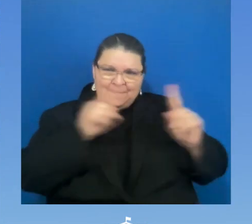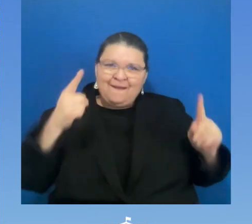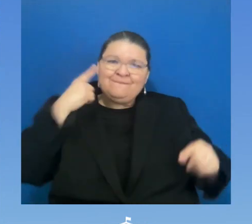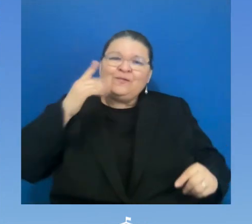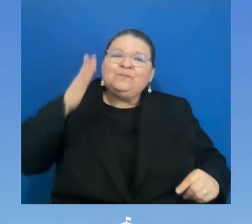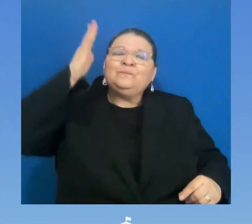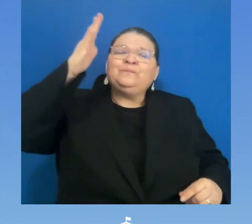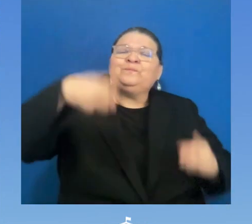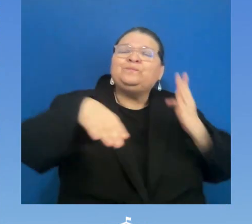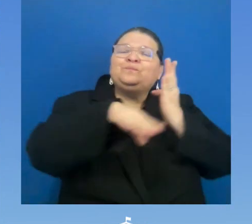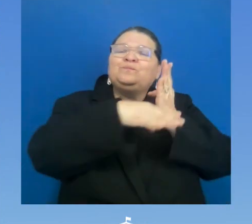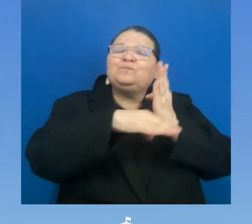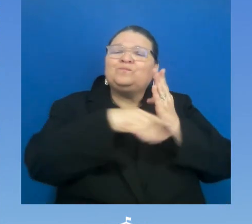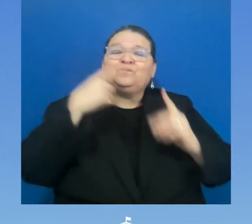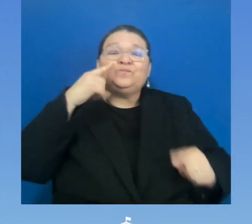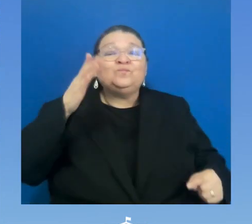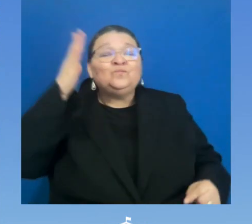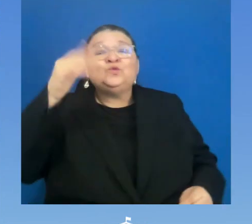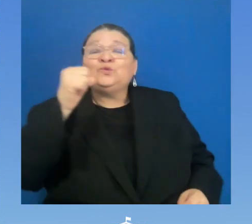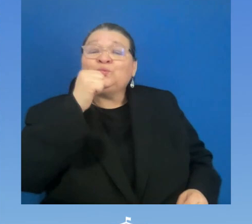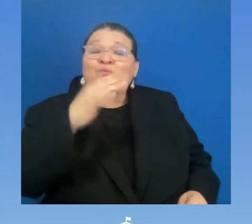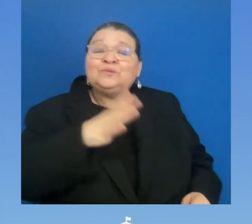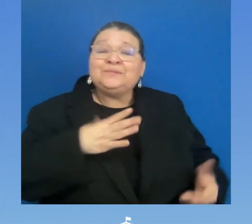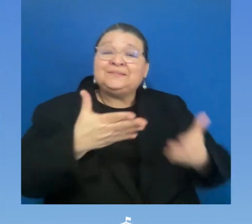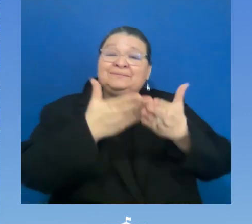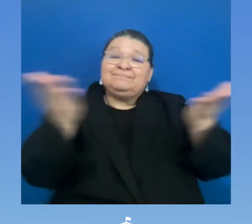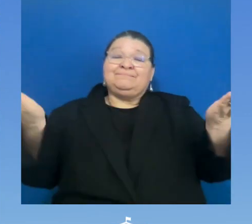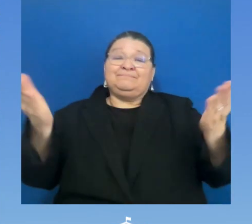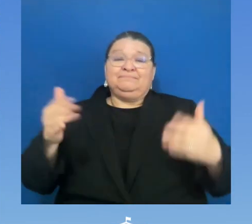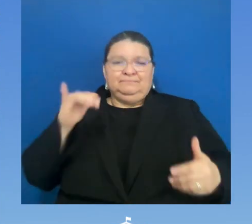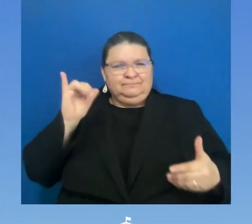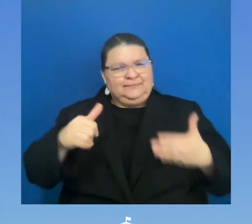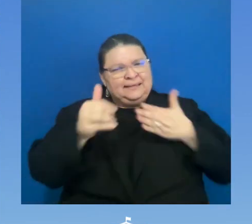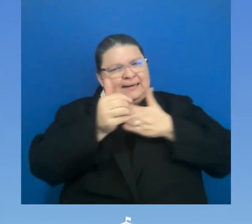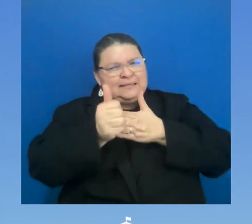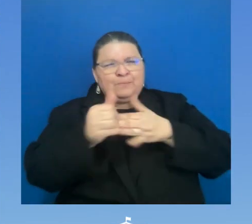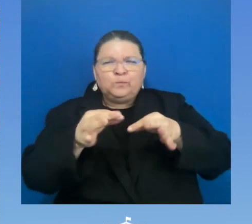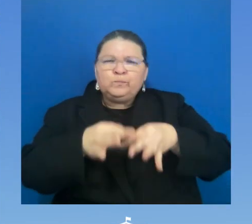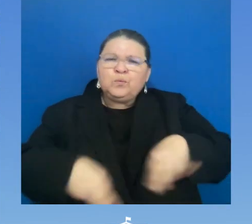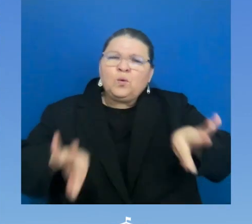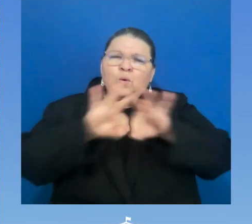That's why leadership is important. And getting to your point is, you know --